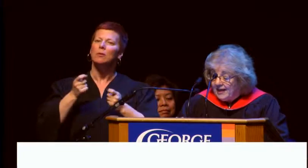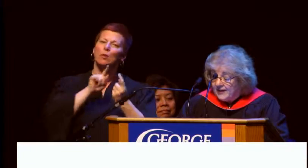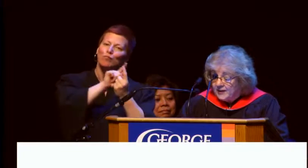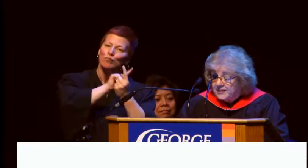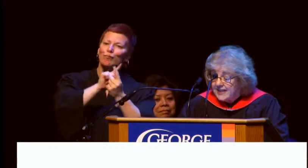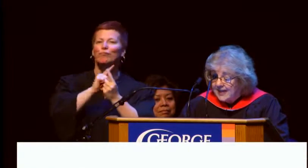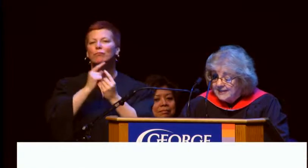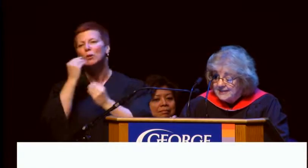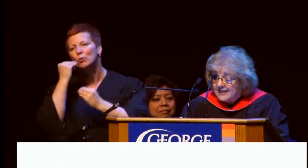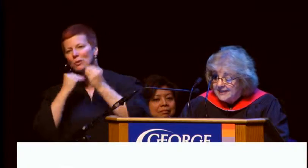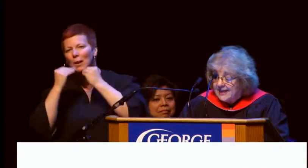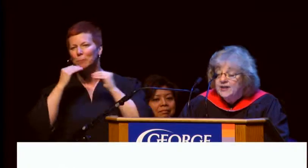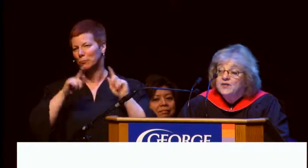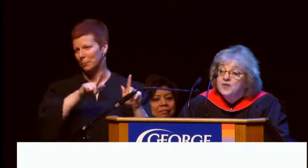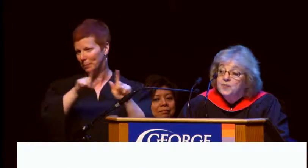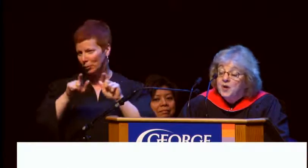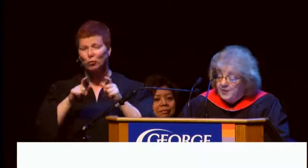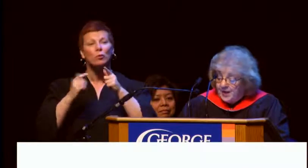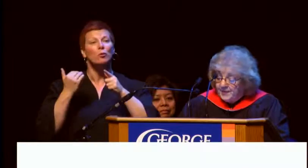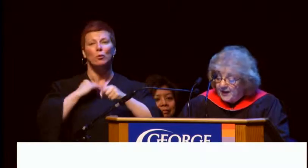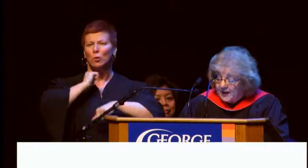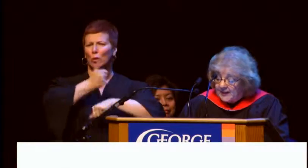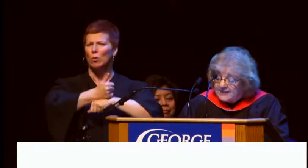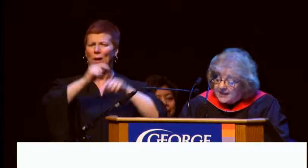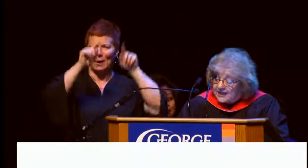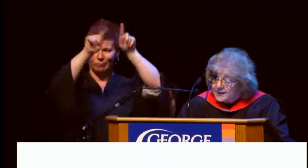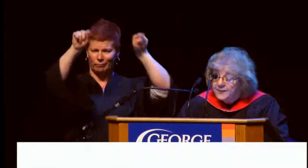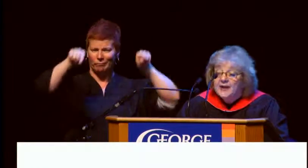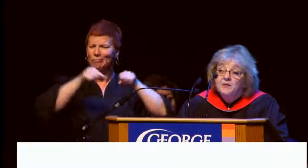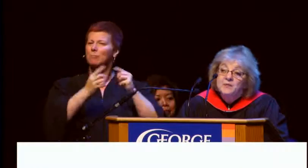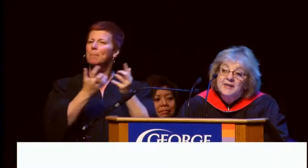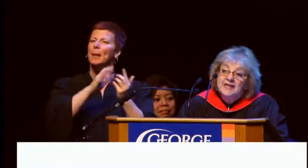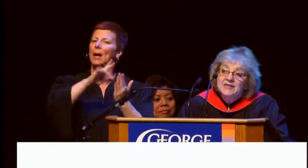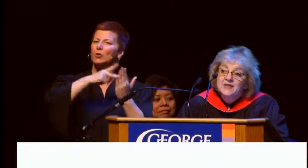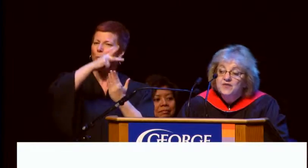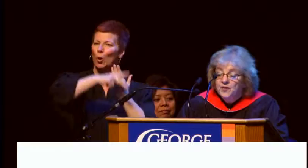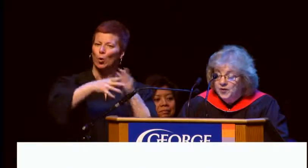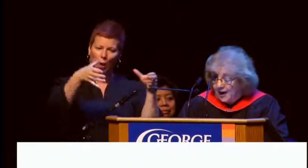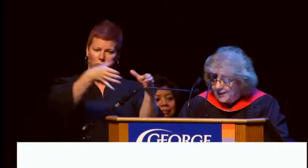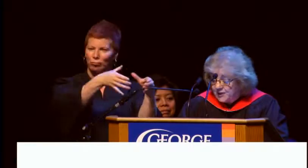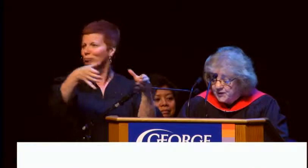THERE ARE SIGNS DESIGNATED FOR PROGRAM AREAS SO THAT IT WILL BE EASY FOR GRADUATES